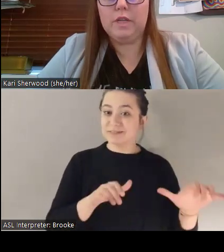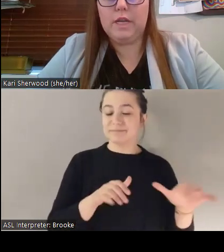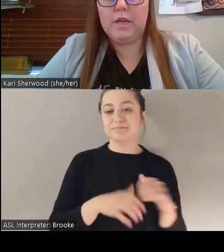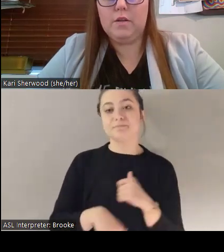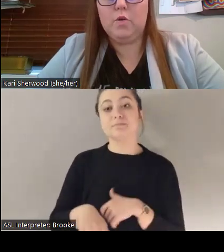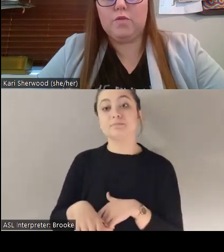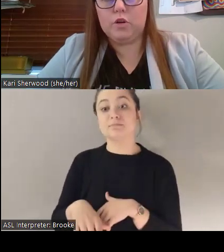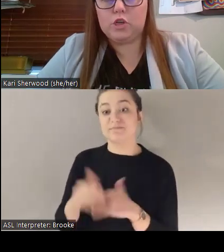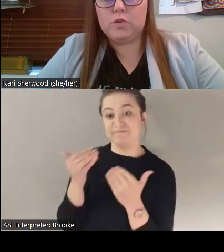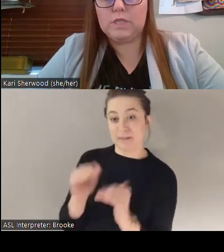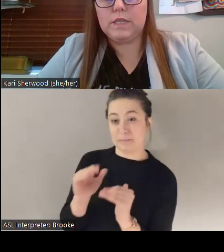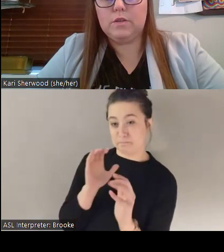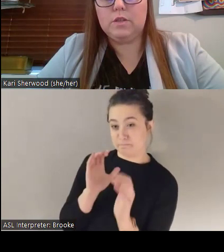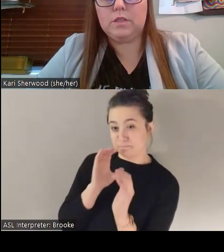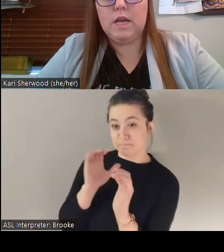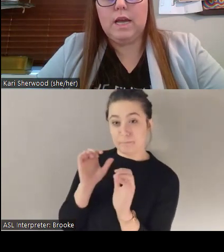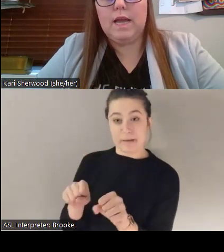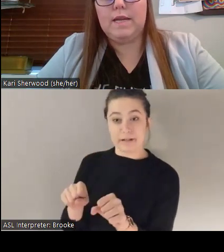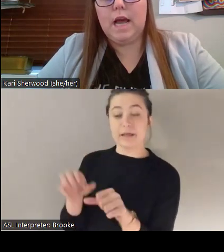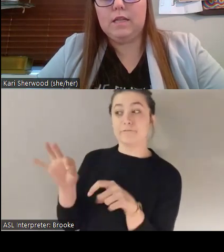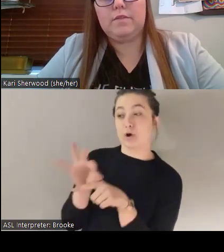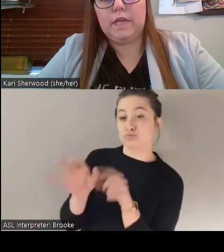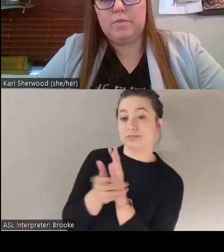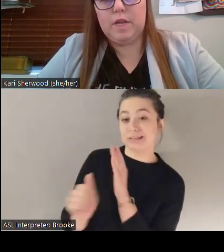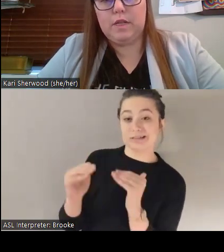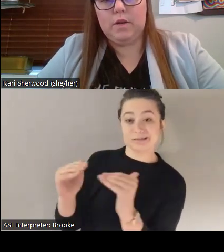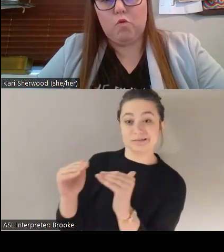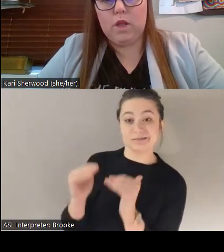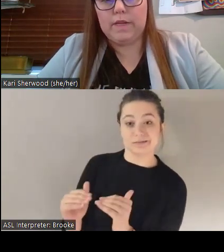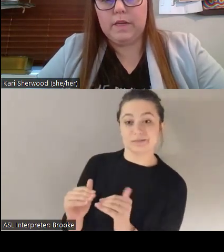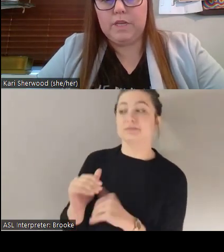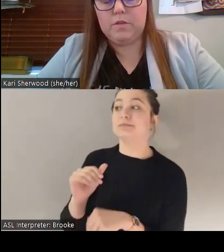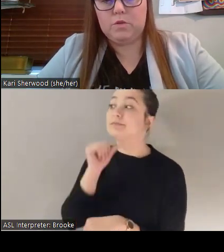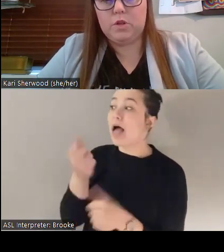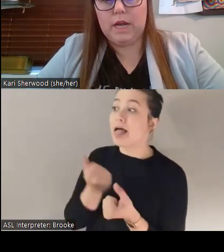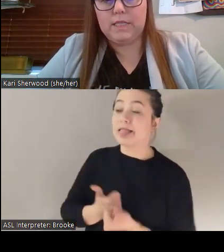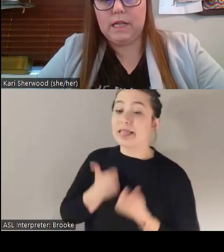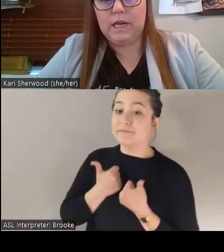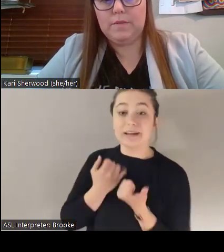ability, lower functional skills, and not living independently are more likely to be socially isolated.